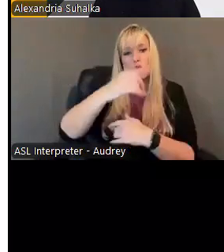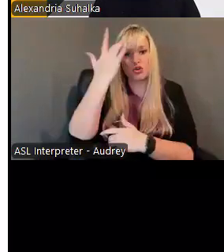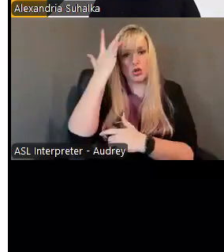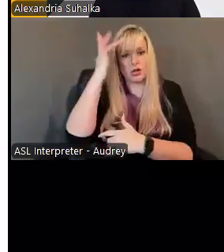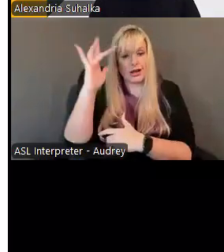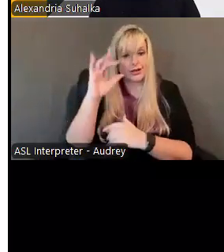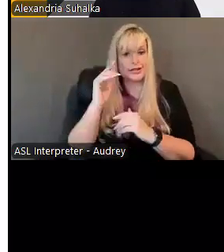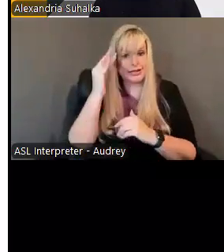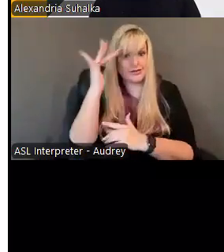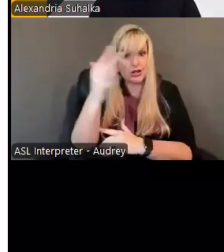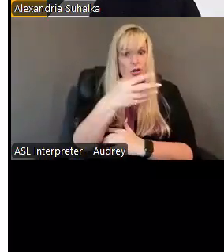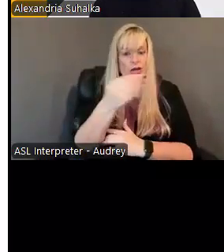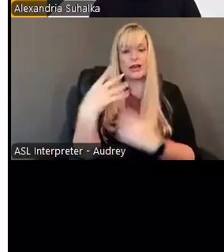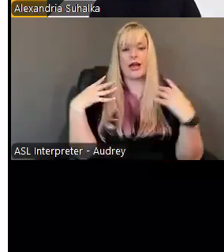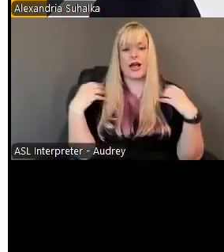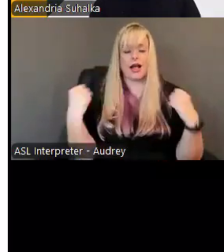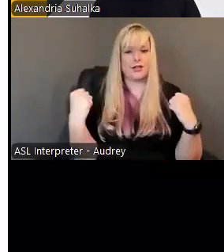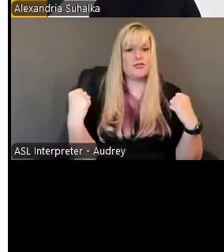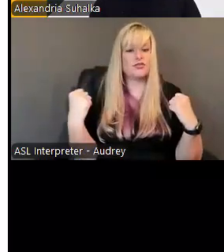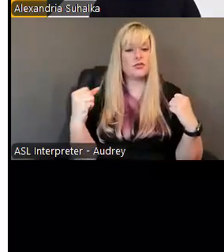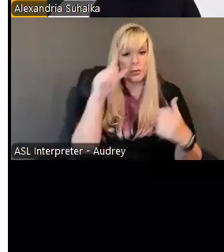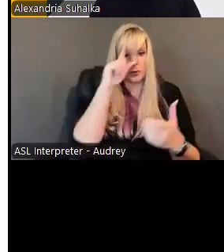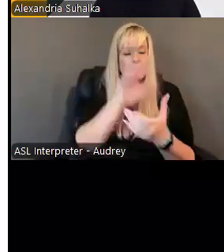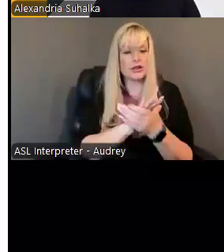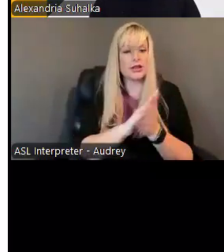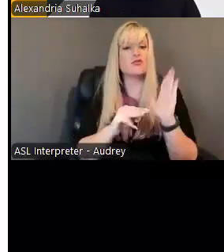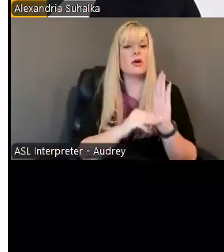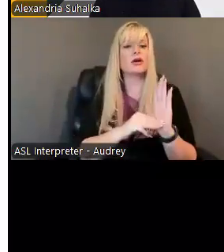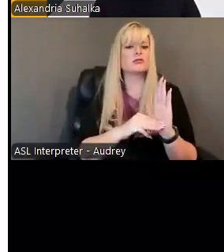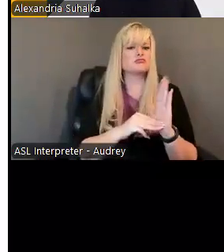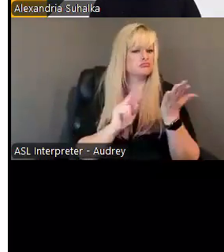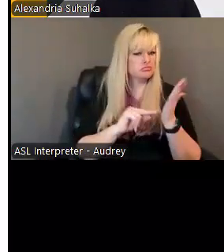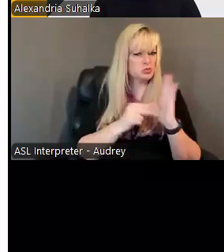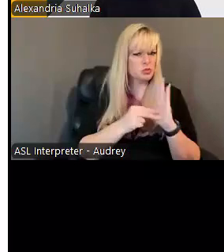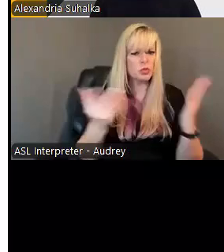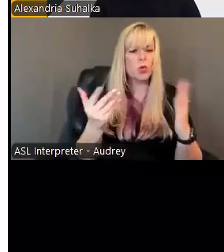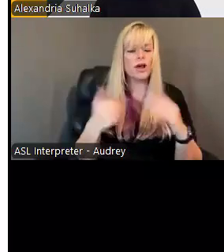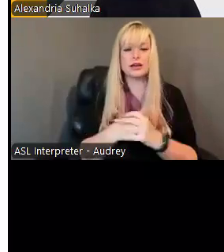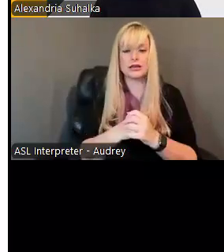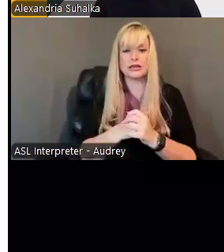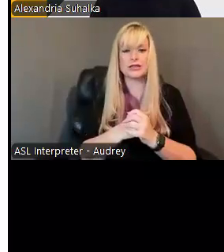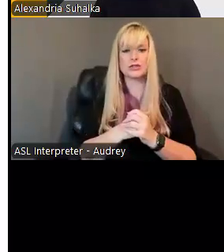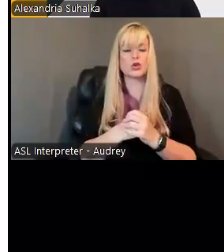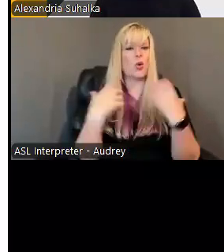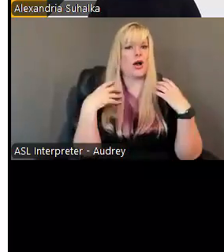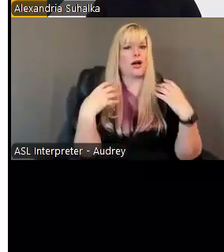which pretty much state that health has a lot of different factors that contribute to it,